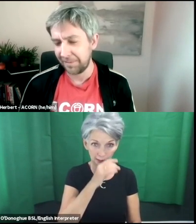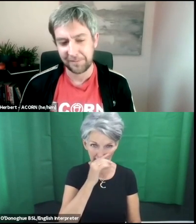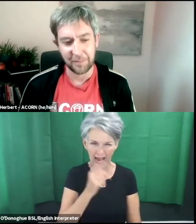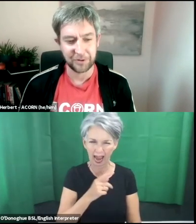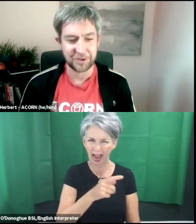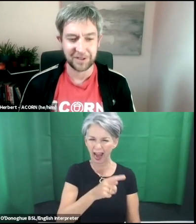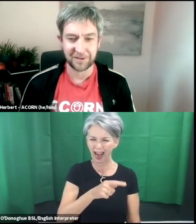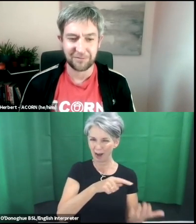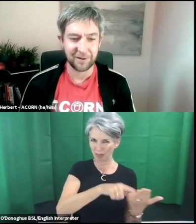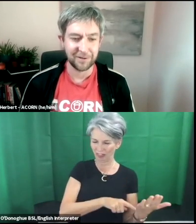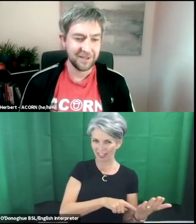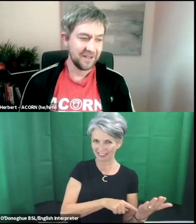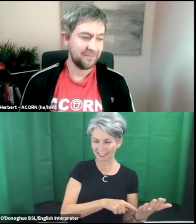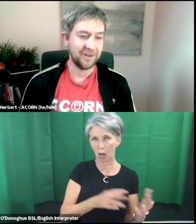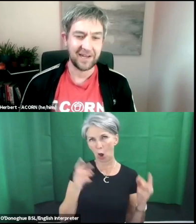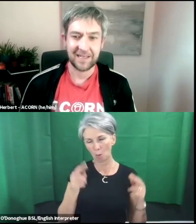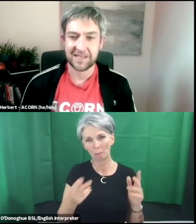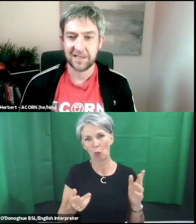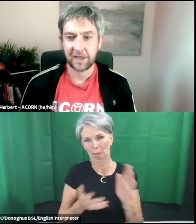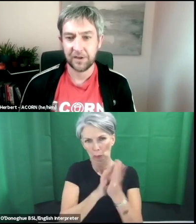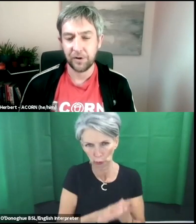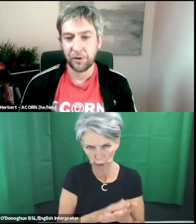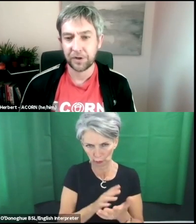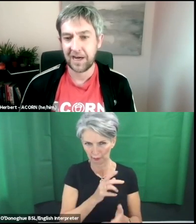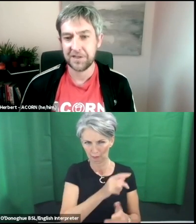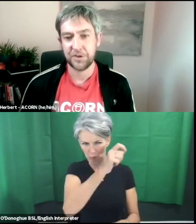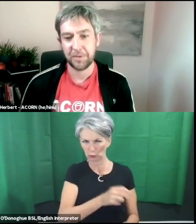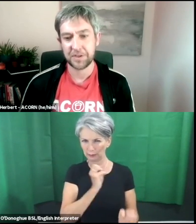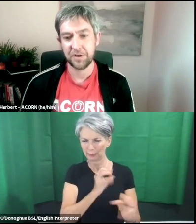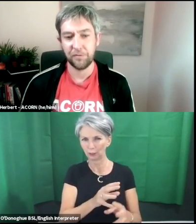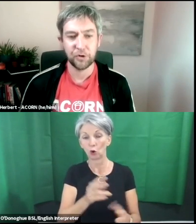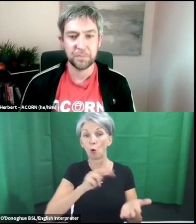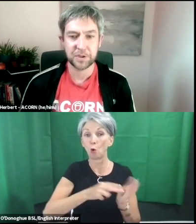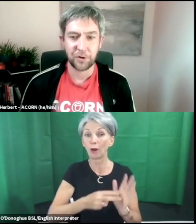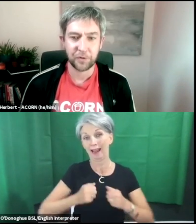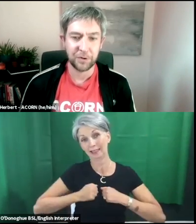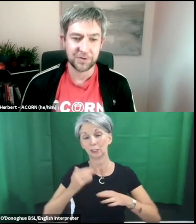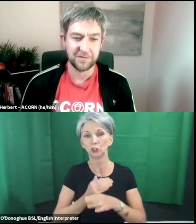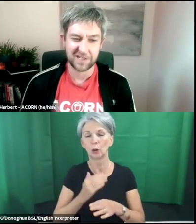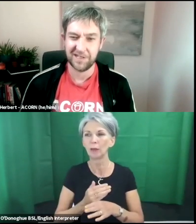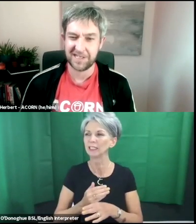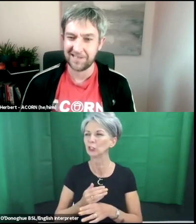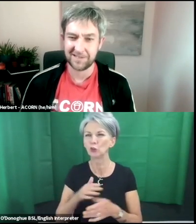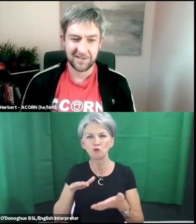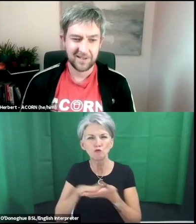someone I hope I'm not butchering the quote, but it says 'an organiser's job is to rub sore the wounds of discontent.'